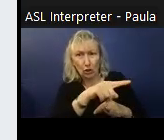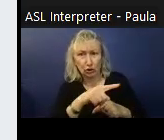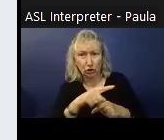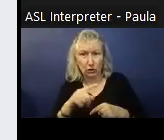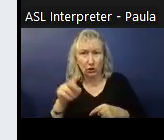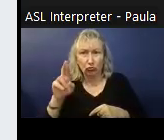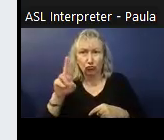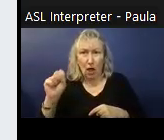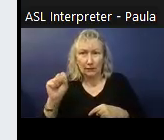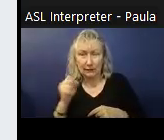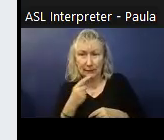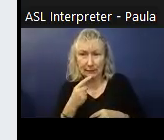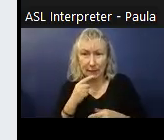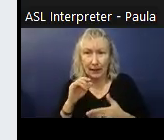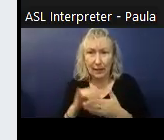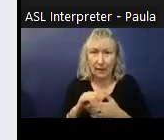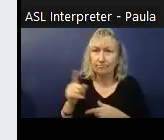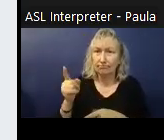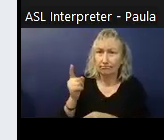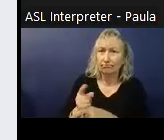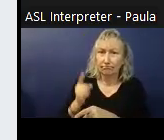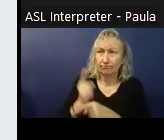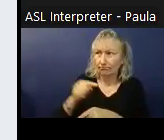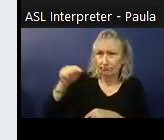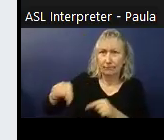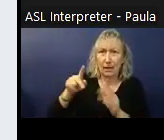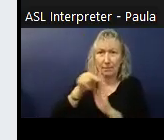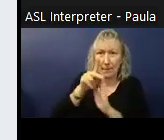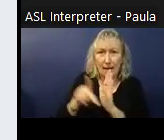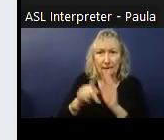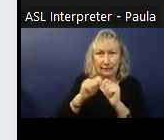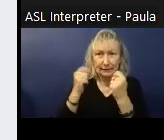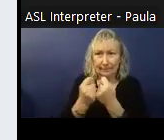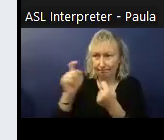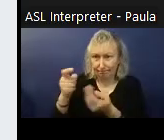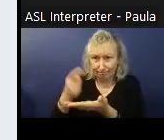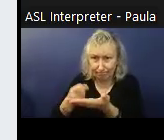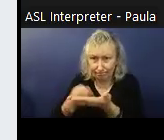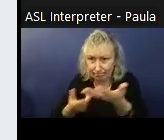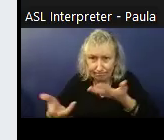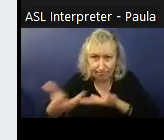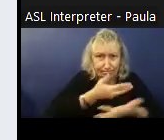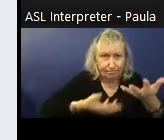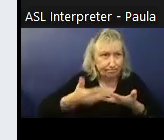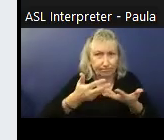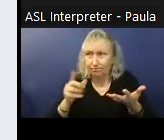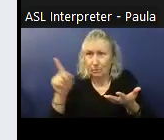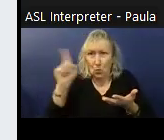And, and I think that's something that we, the policy team will have to talk about is where does the union and, and the statutes,